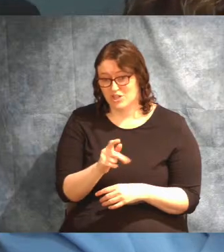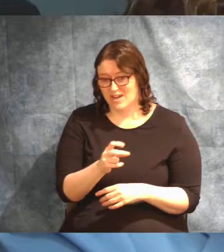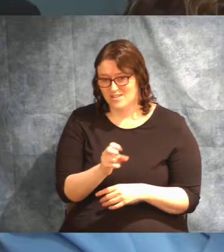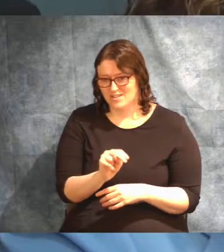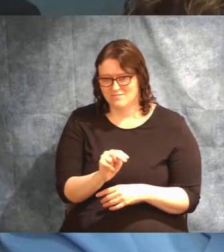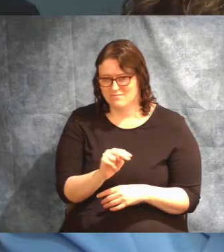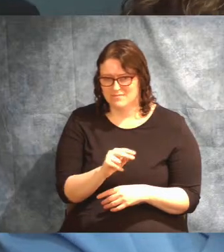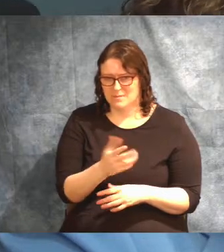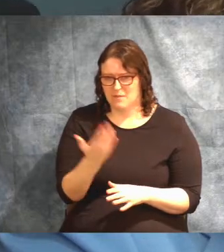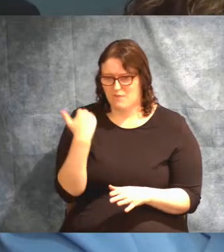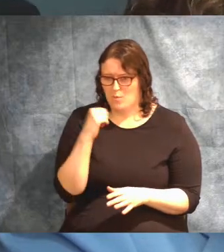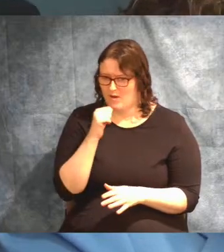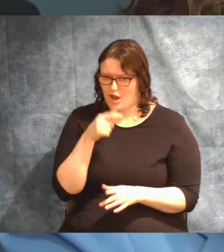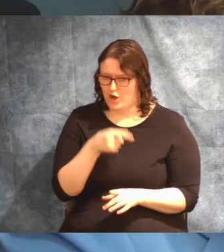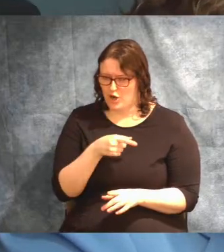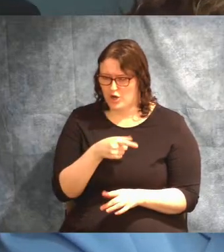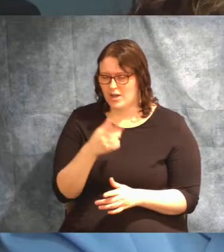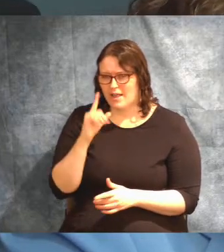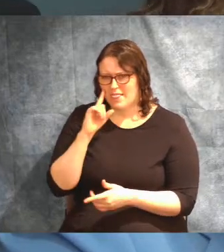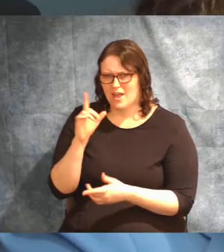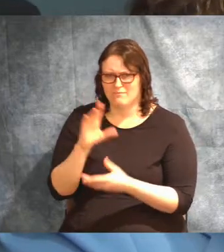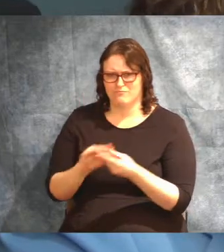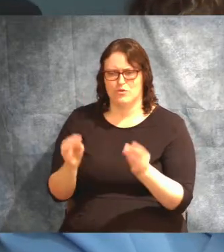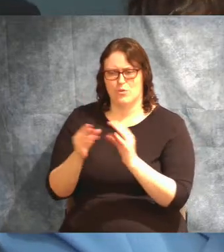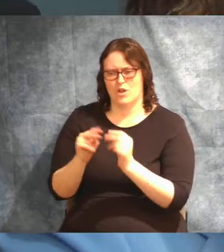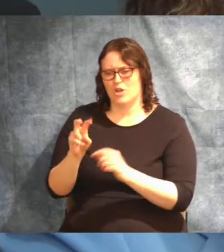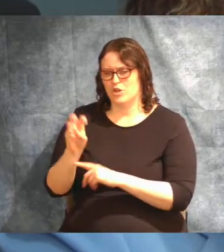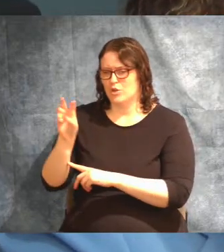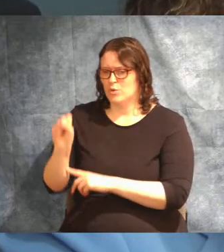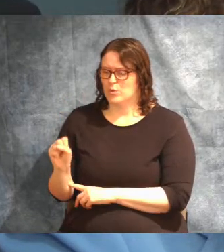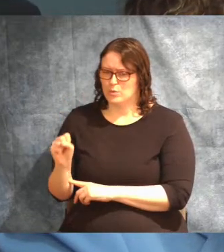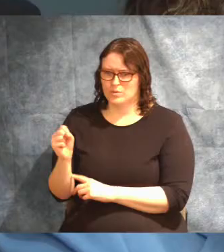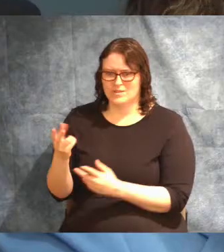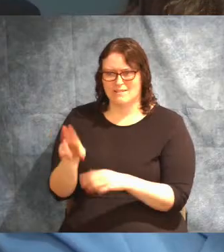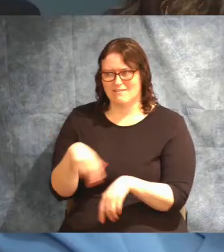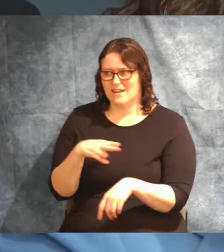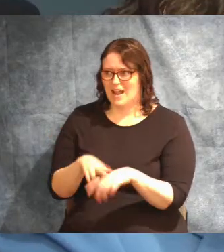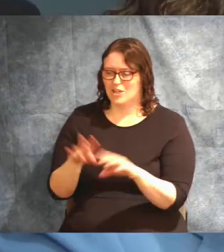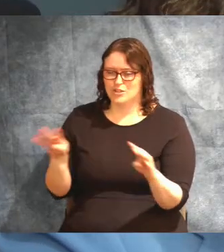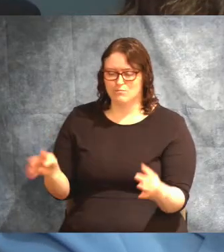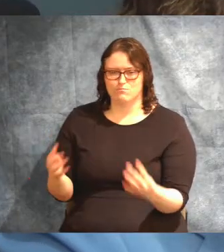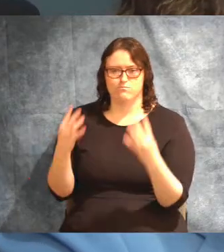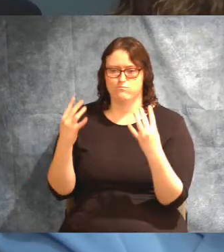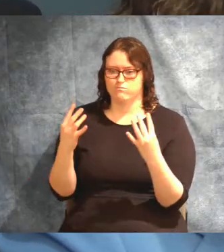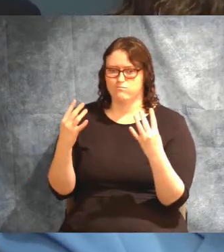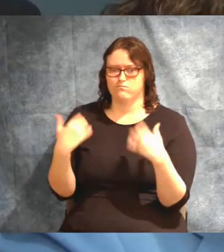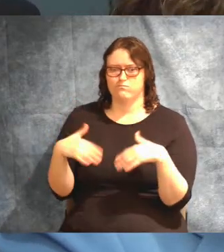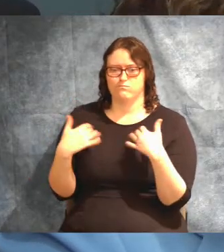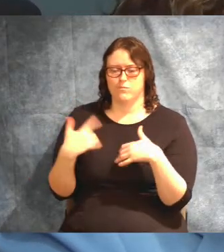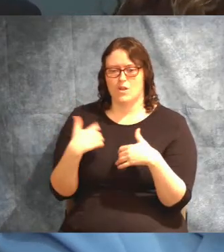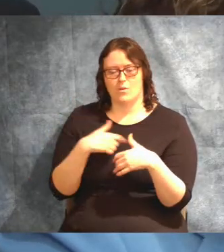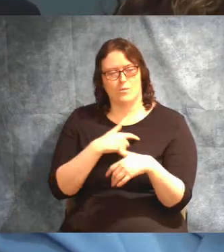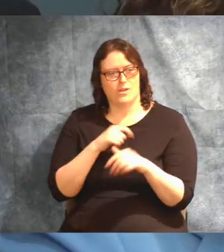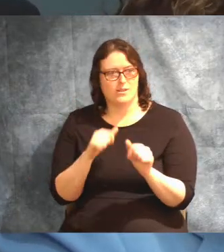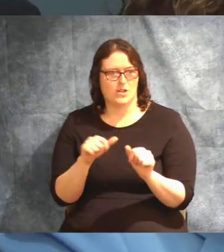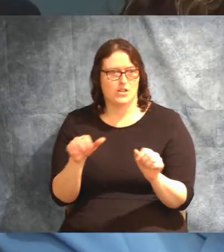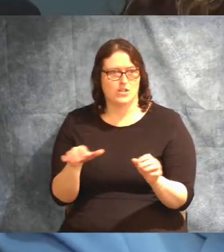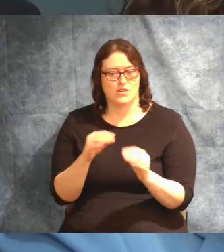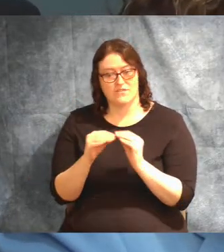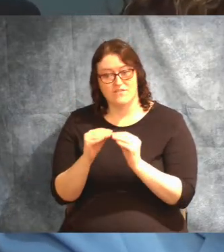a story on the news and got national acclaim on how we were able to have them help fix the seats,